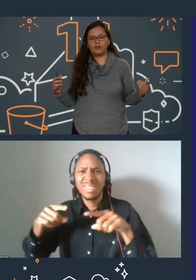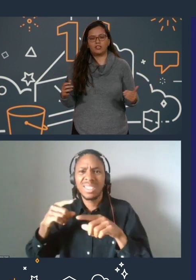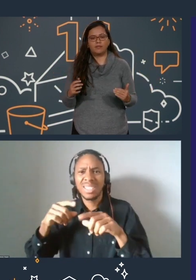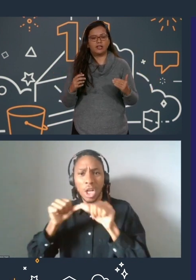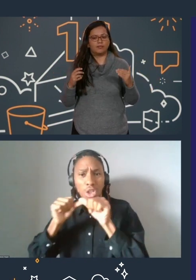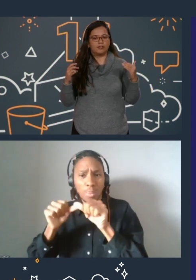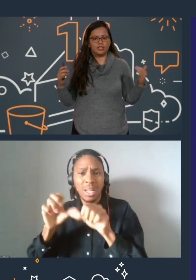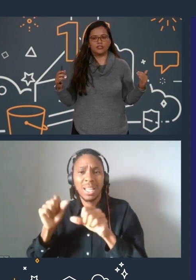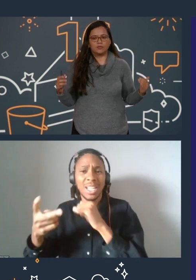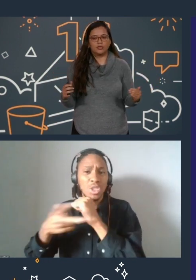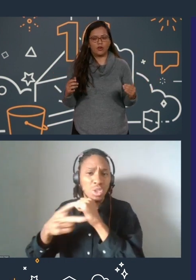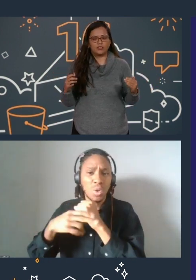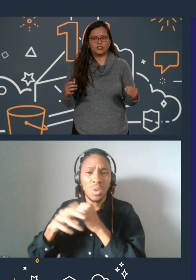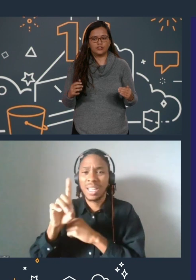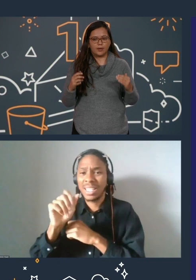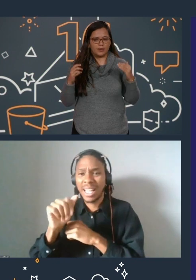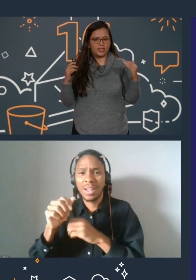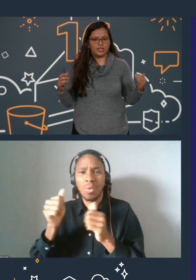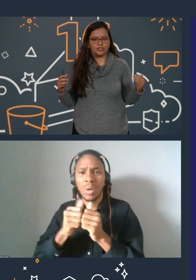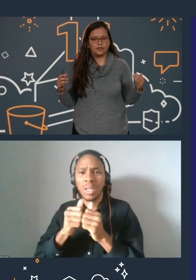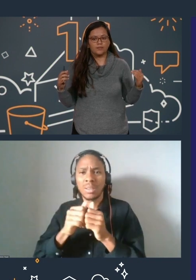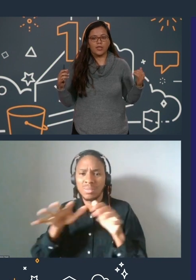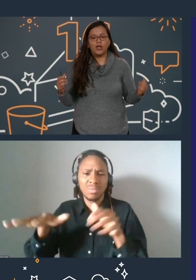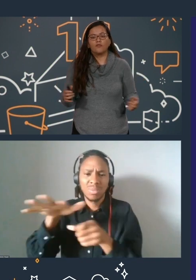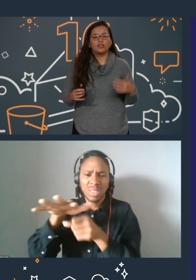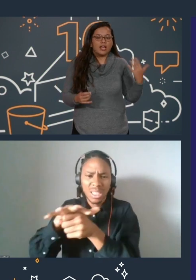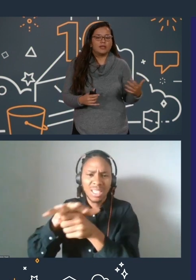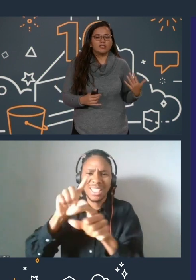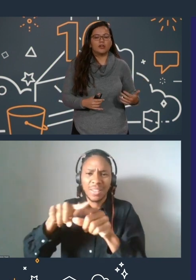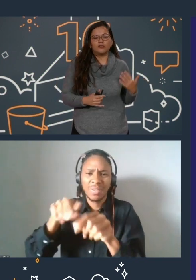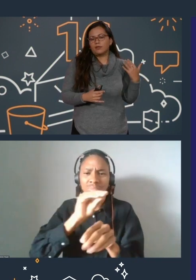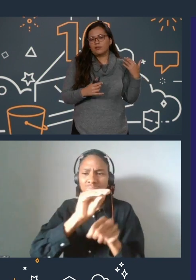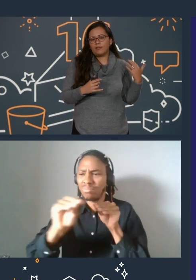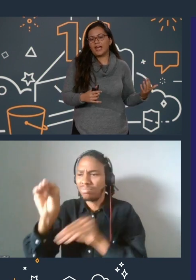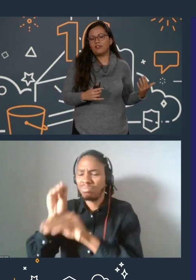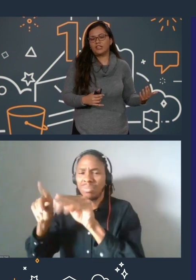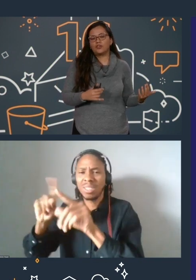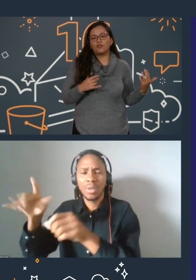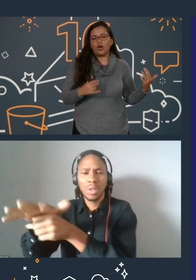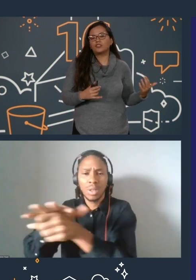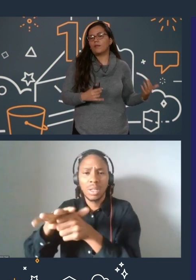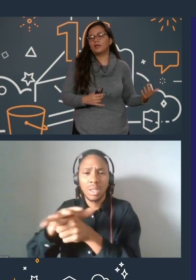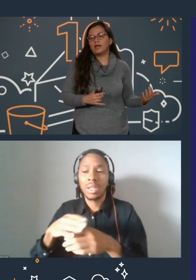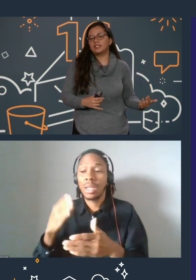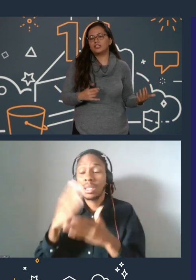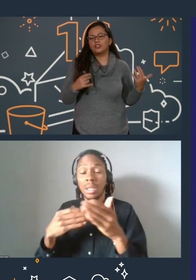across multiple regions with cross-region replication. For some it's the wide range of cost optimization